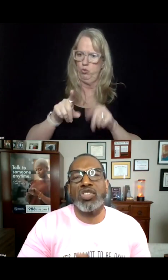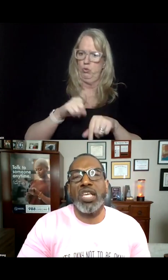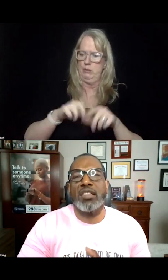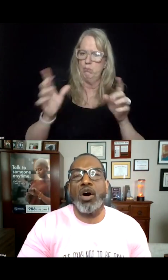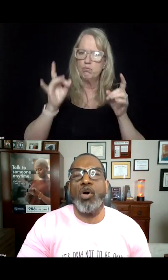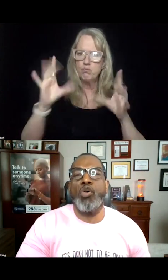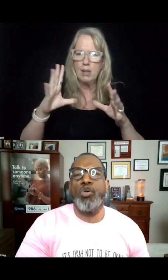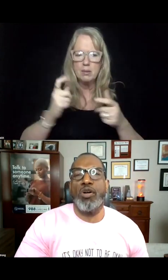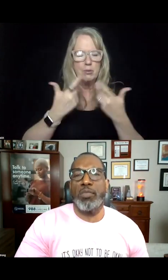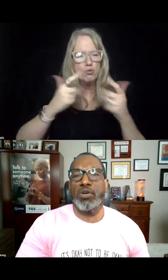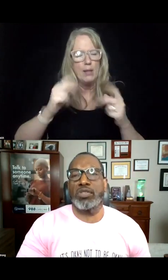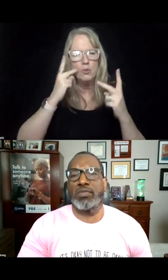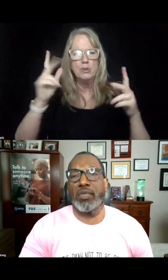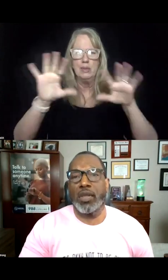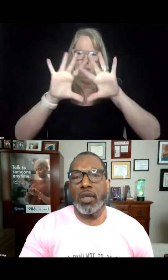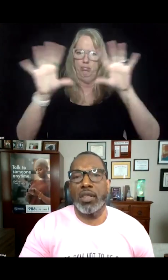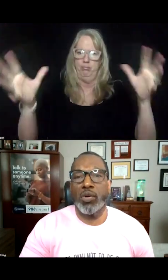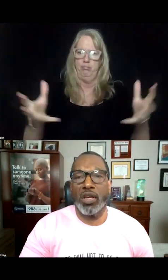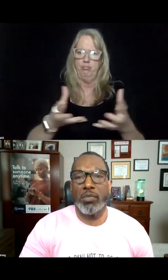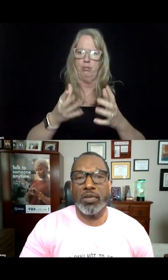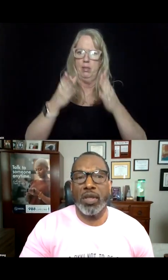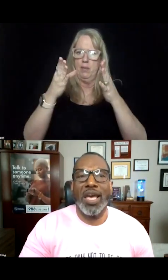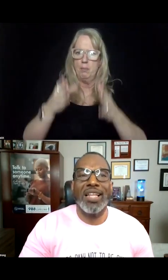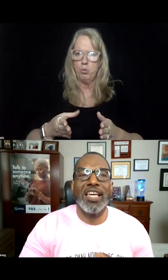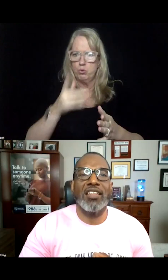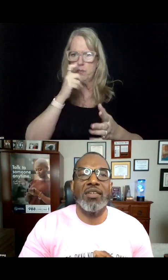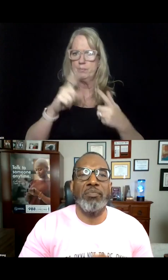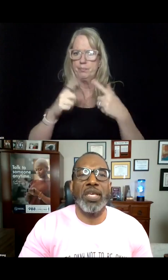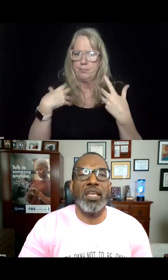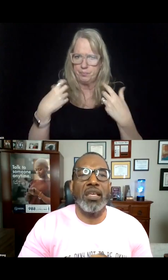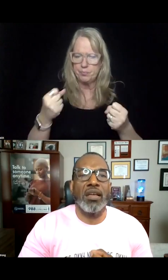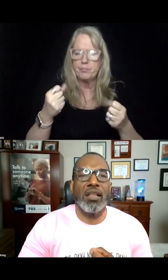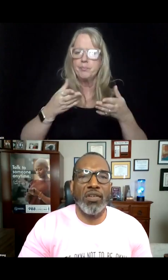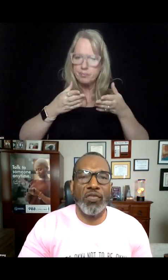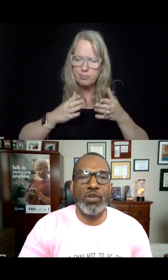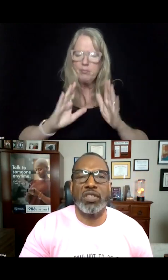SEEING THE WHOLE PERSON. LETTING THEM BE THEIR FULL